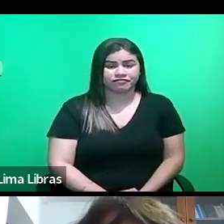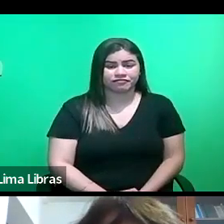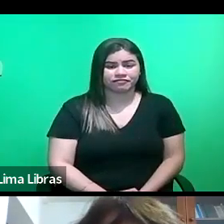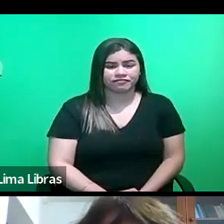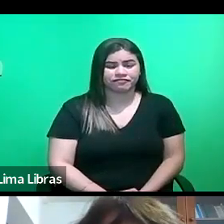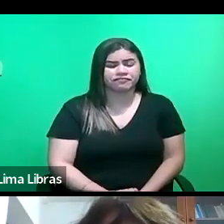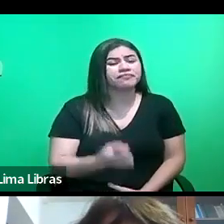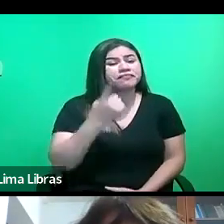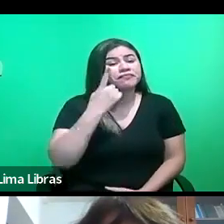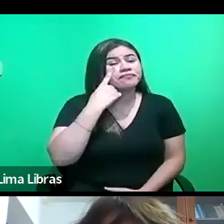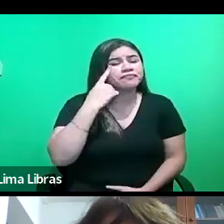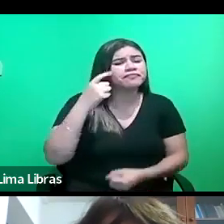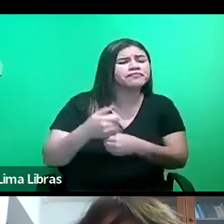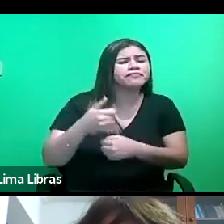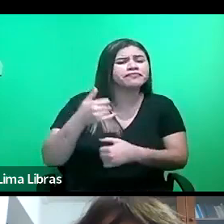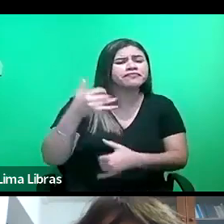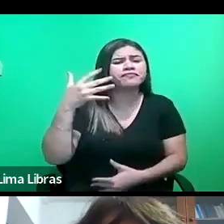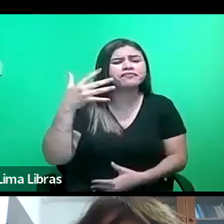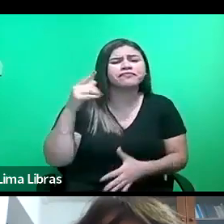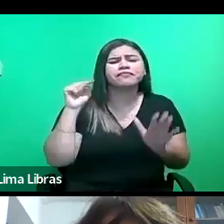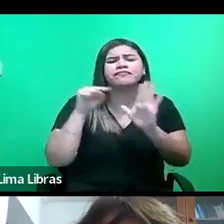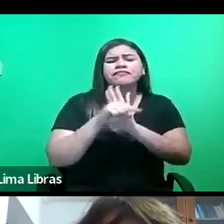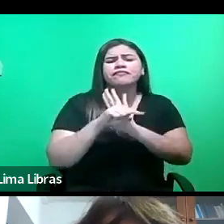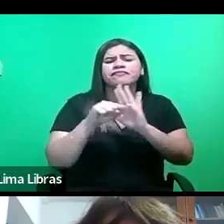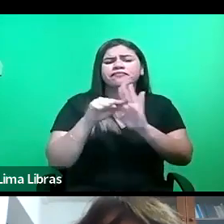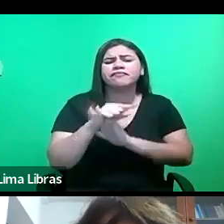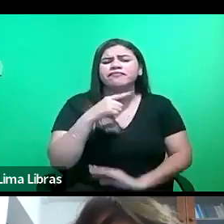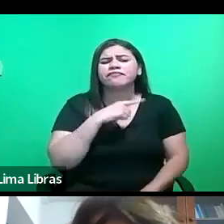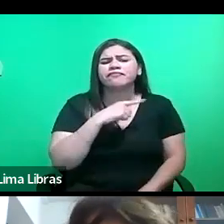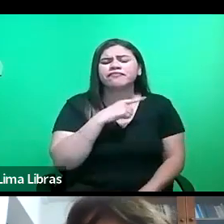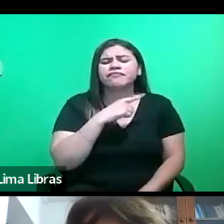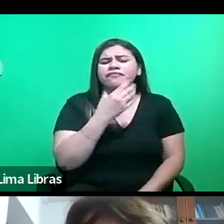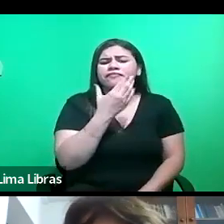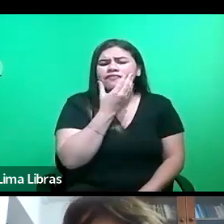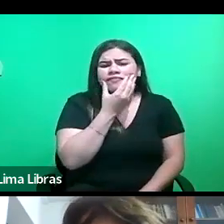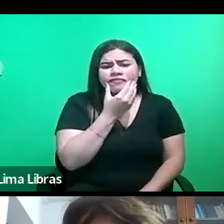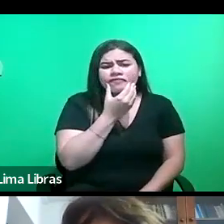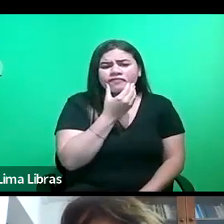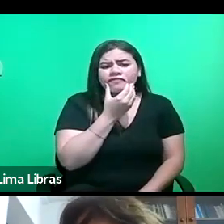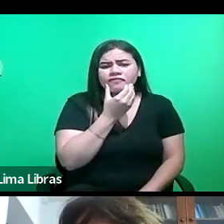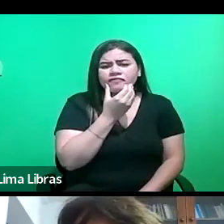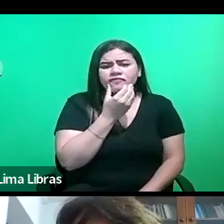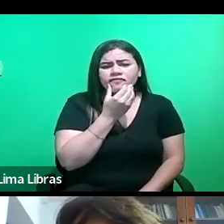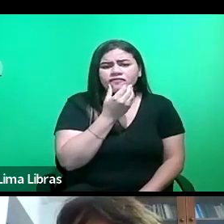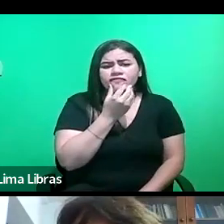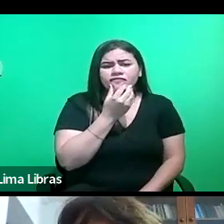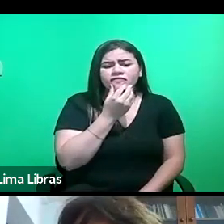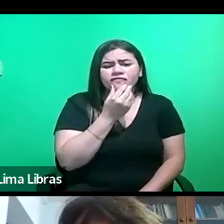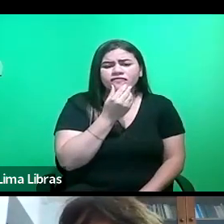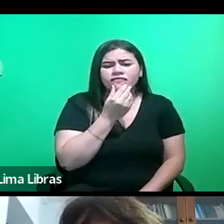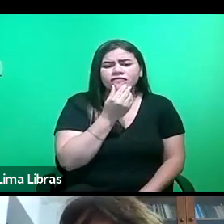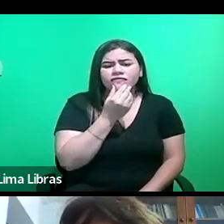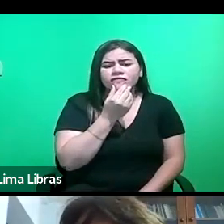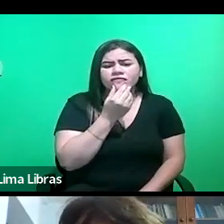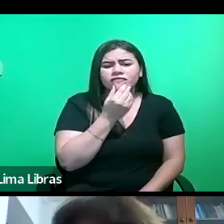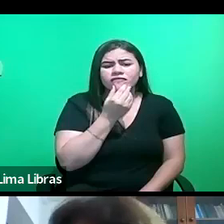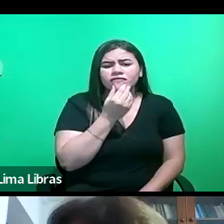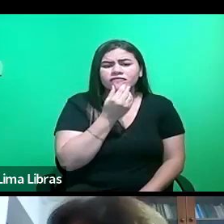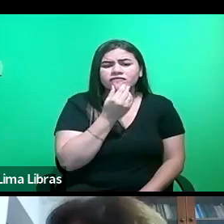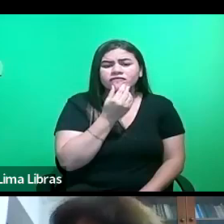Okay. My spare going to this song, My spare going to this song would not cause. I know, like you know, Facebook on Youtube the the Tv Tv.